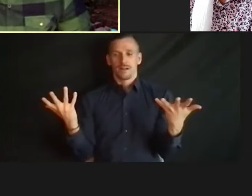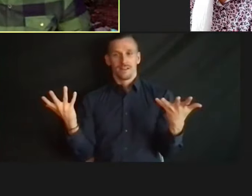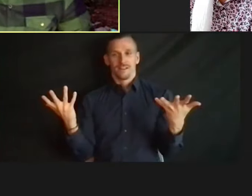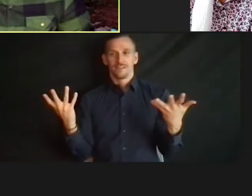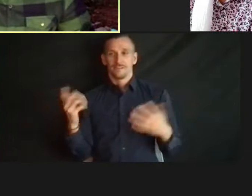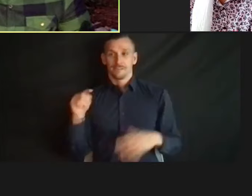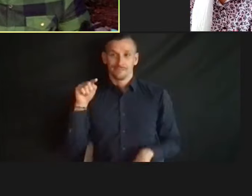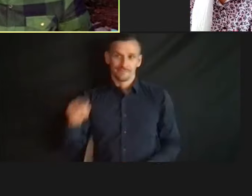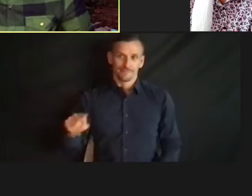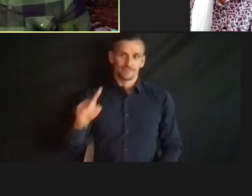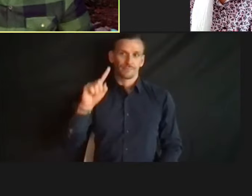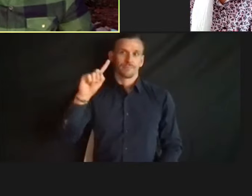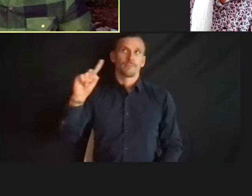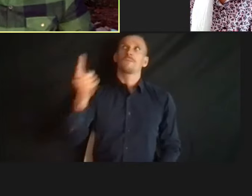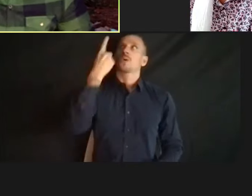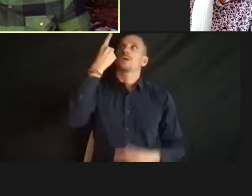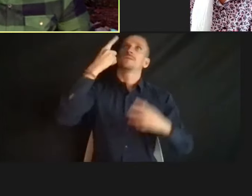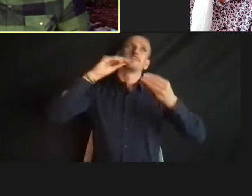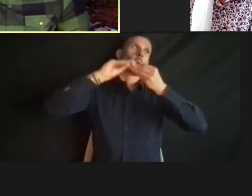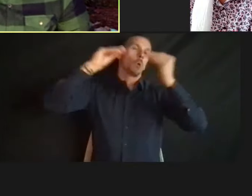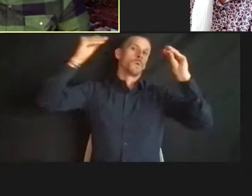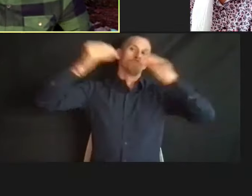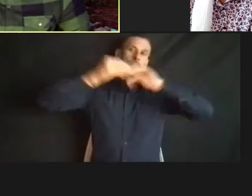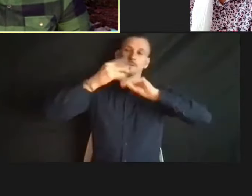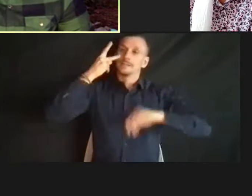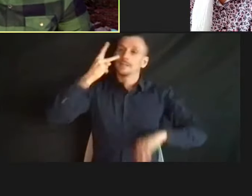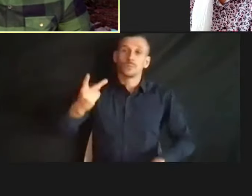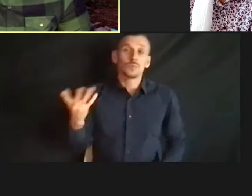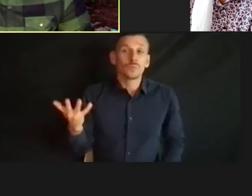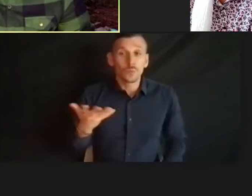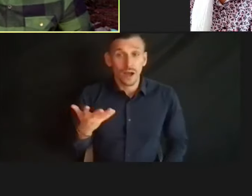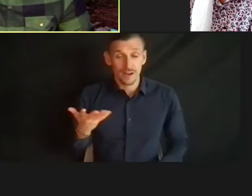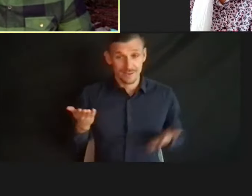situation of the settlement where we are staying in Palorinya settlement in Northern